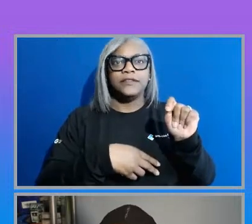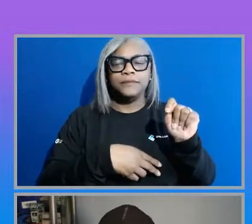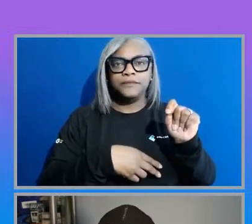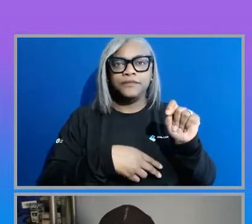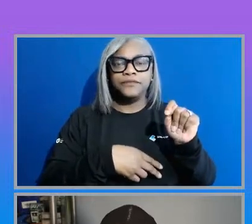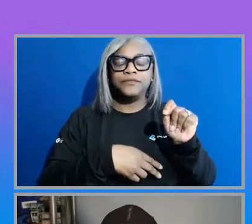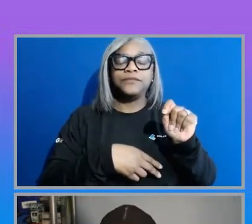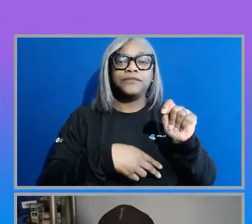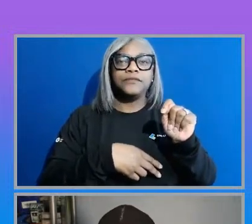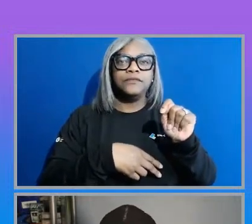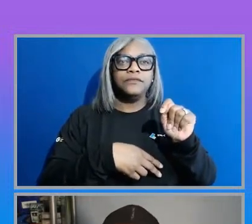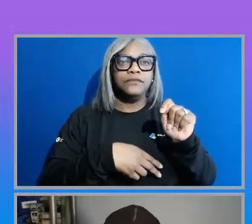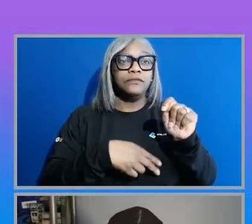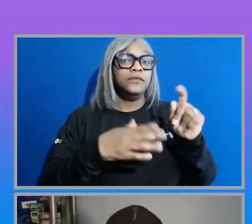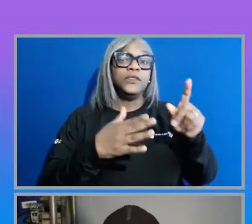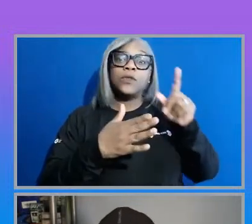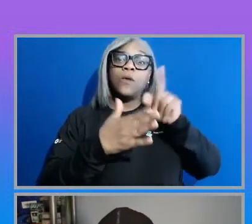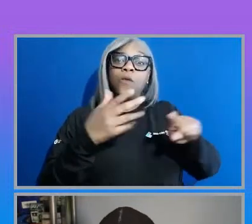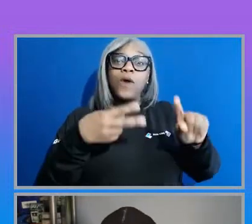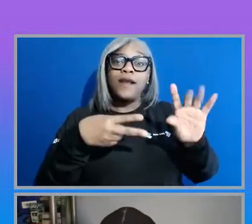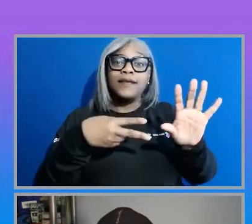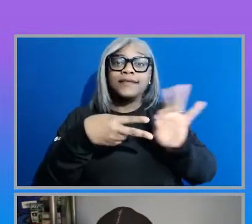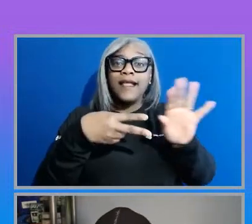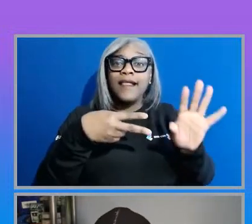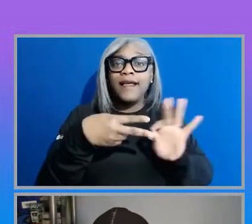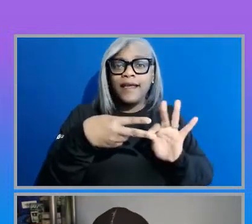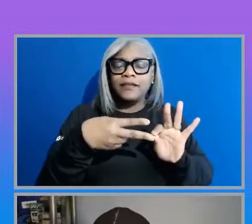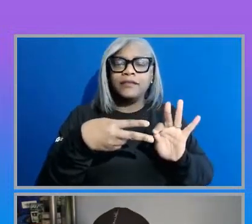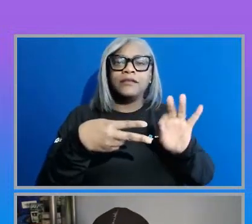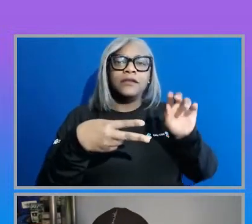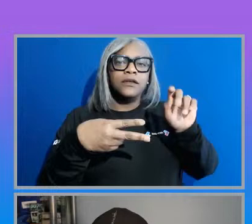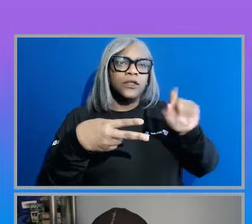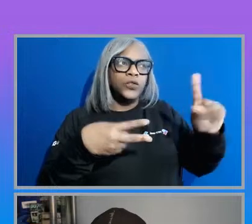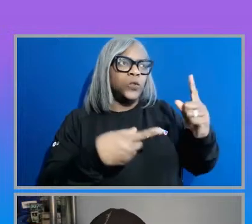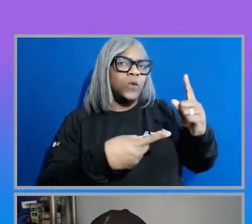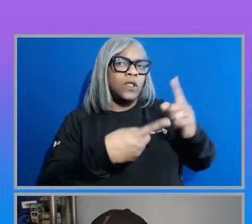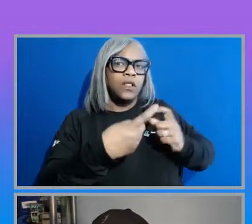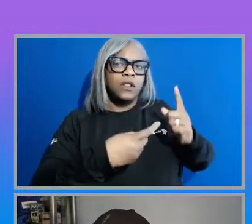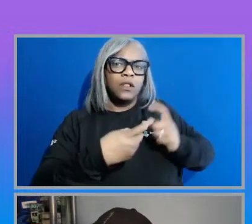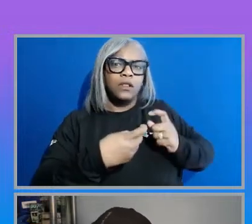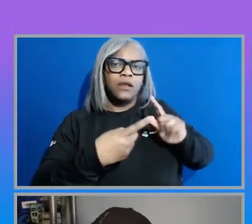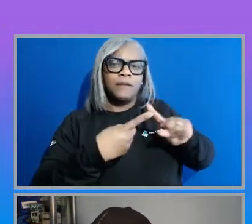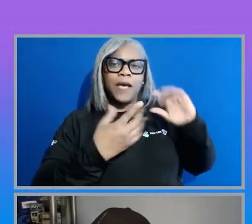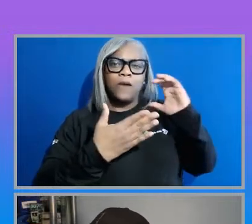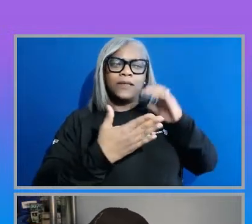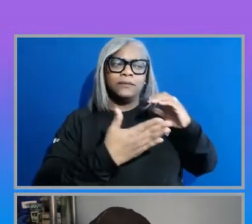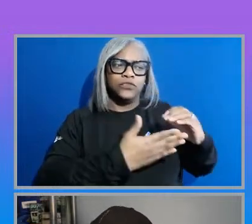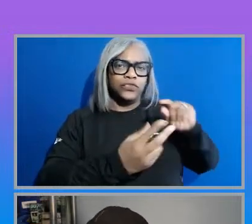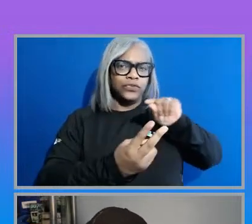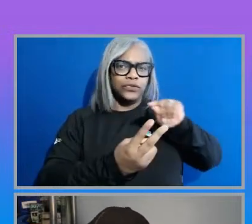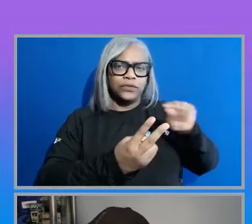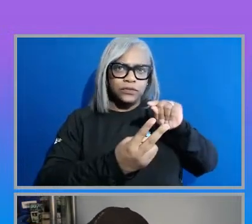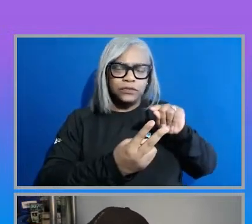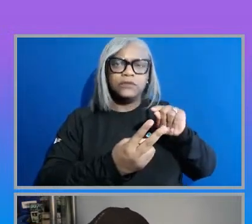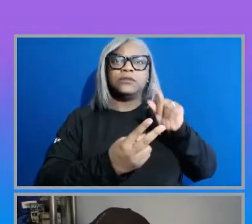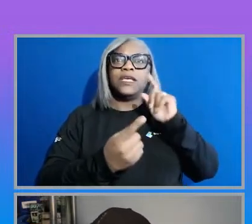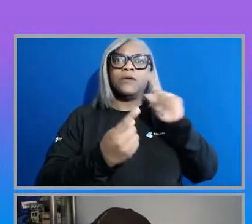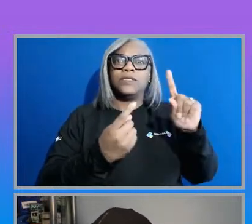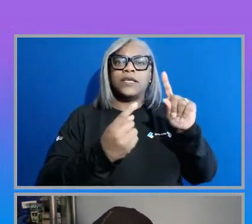tool is going to start asking me questions about that. Those images in this case it's saying